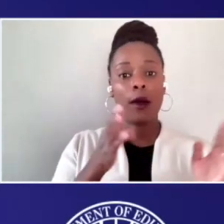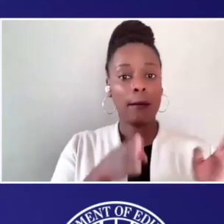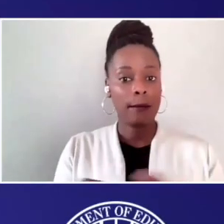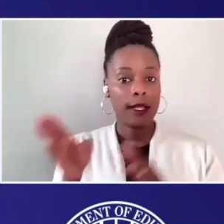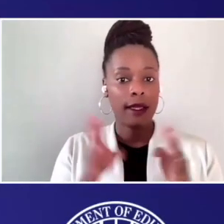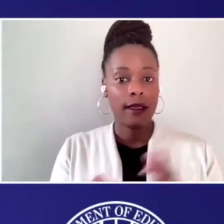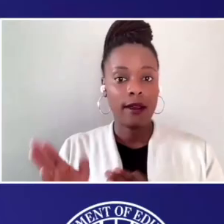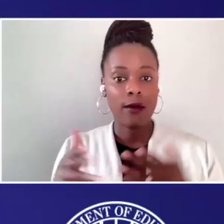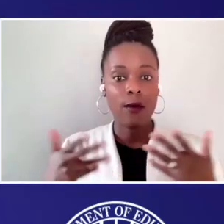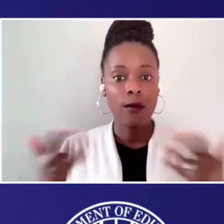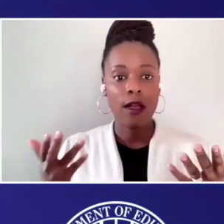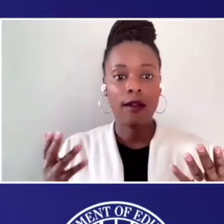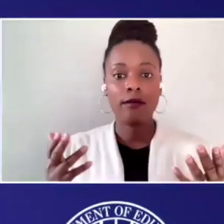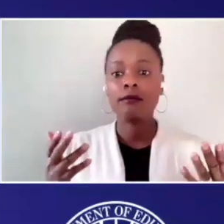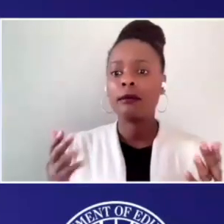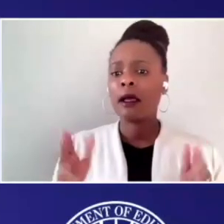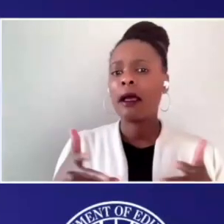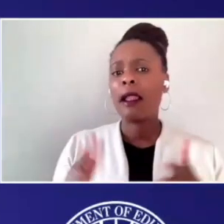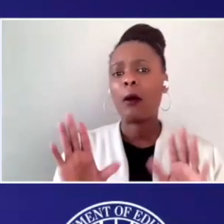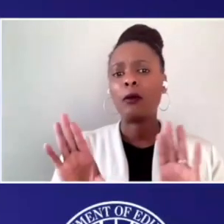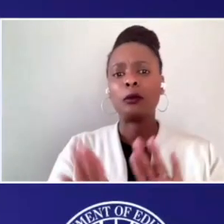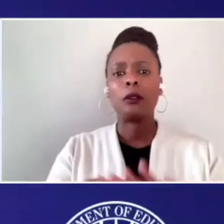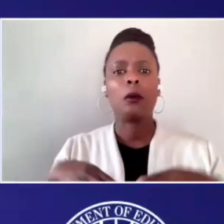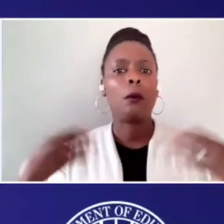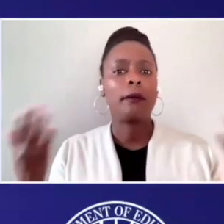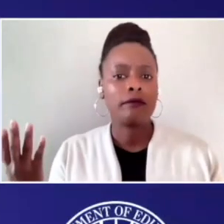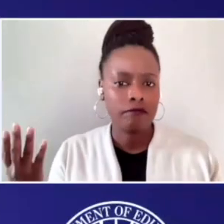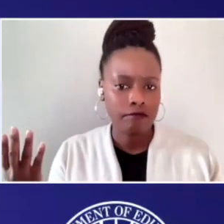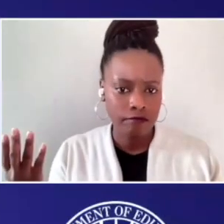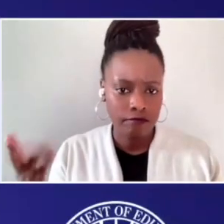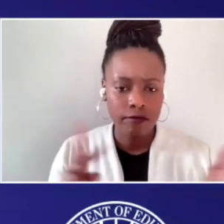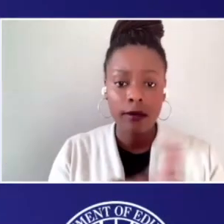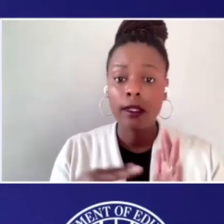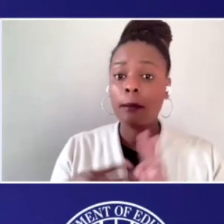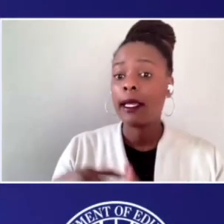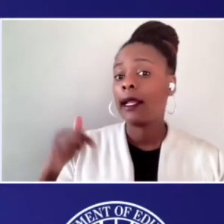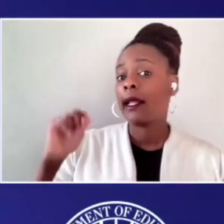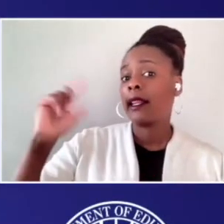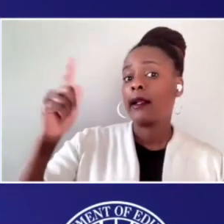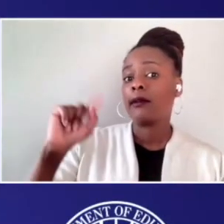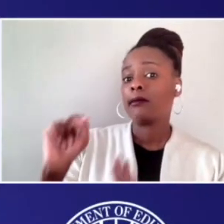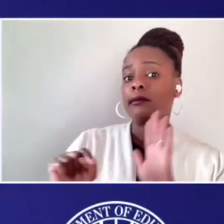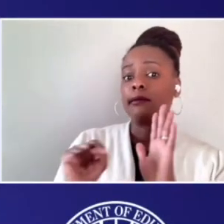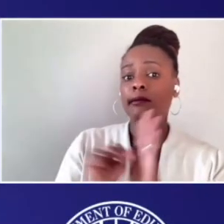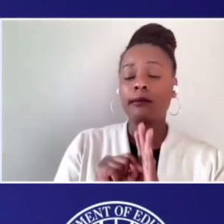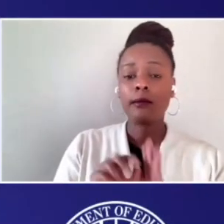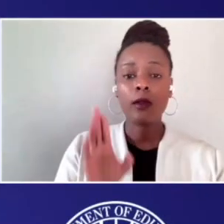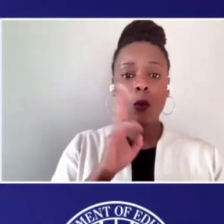open-ended. Meaning, at some later date, we will look at negotiations.